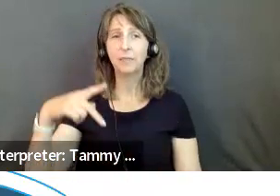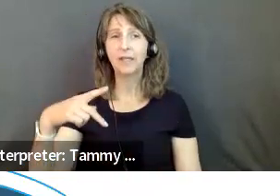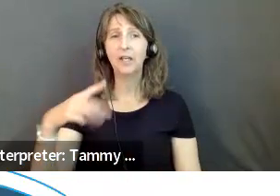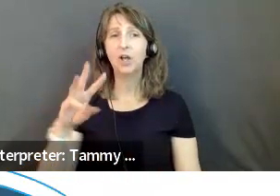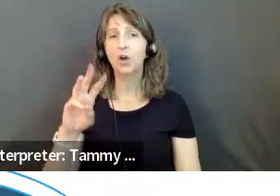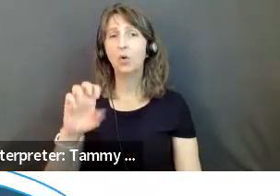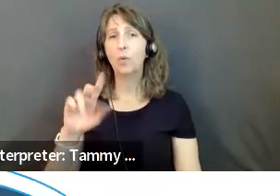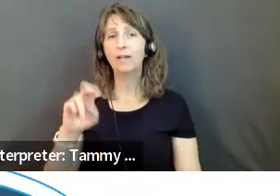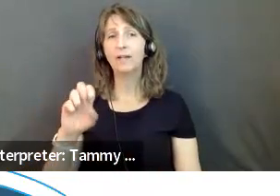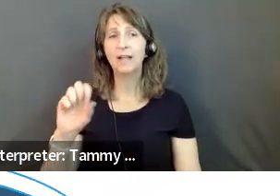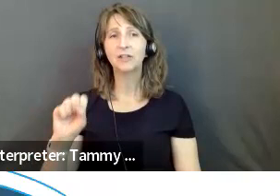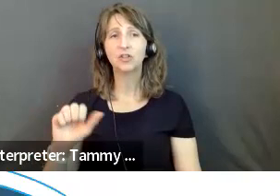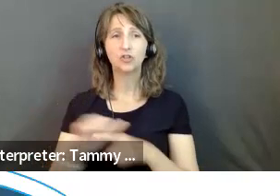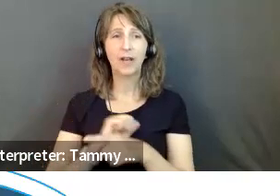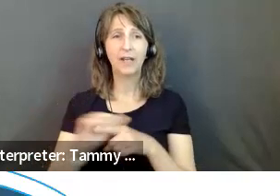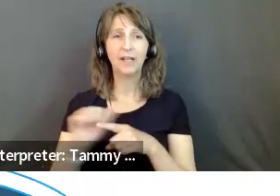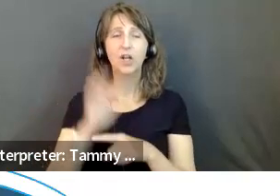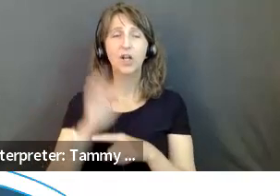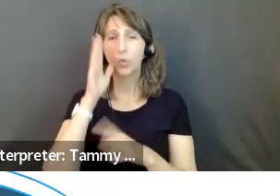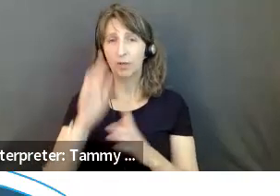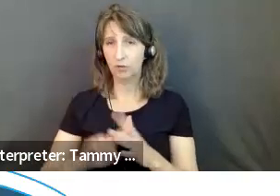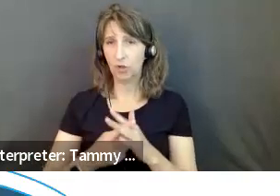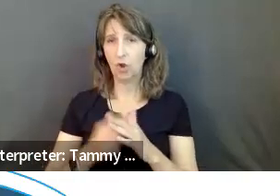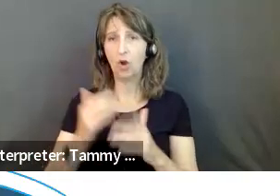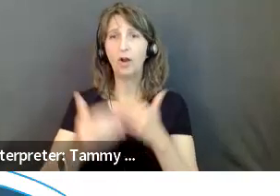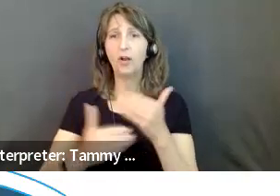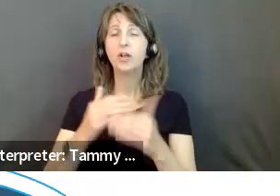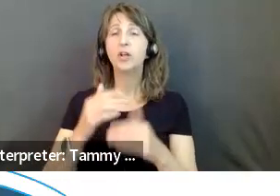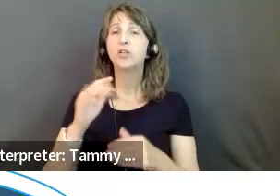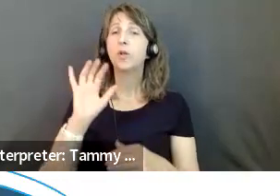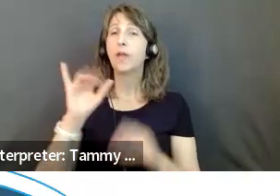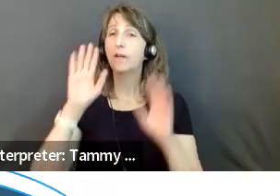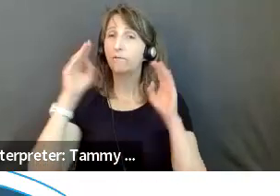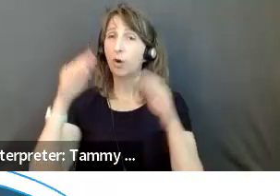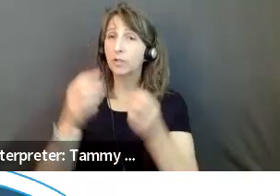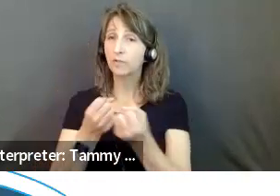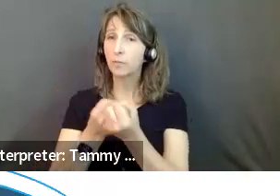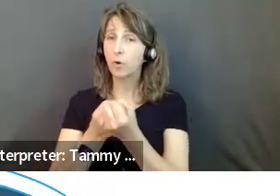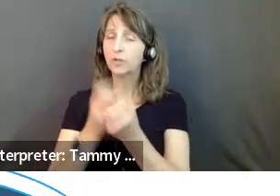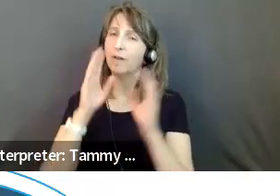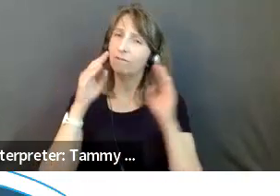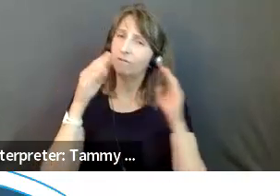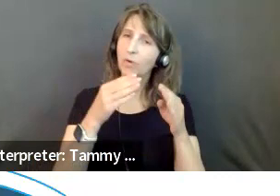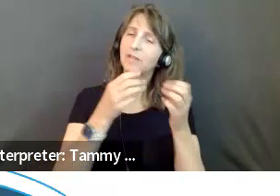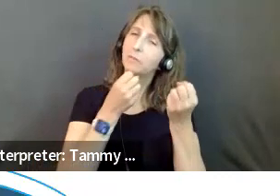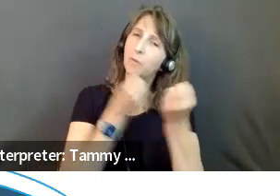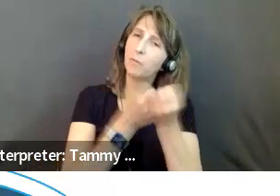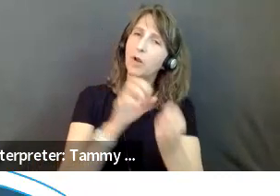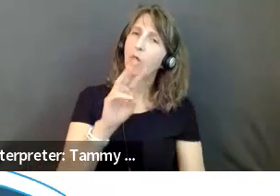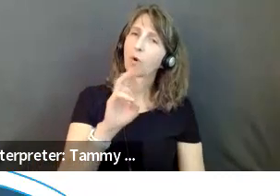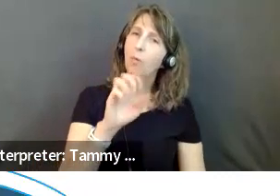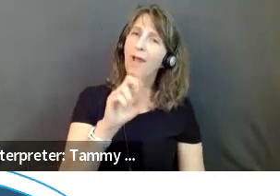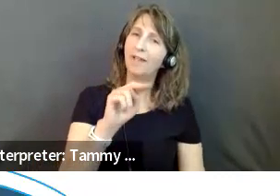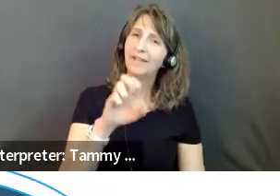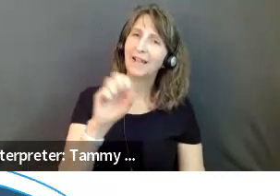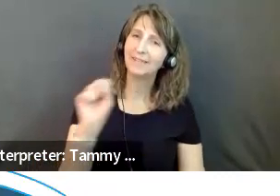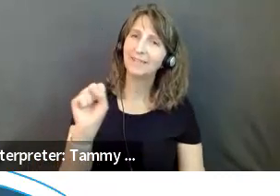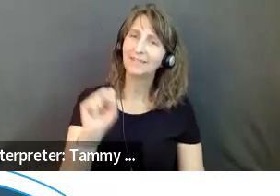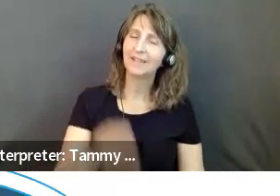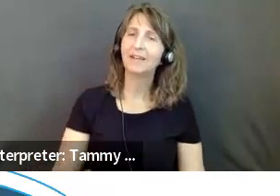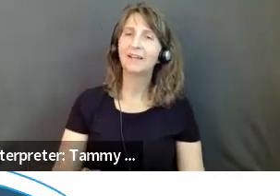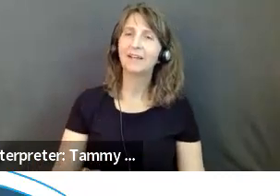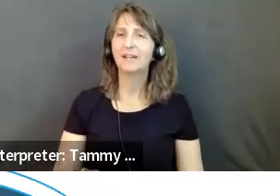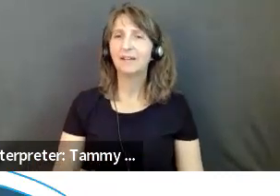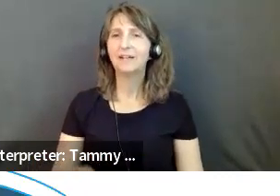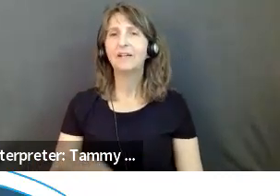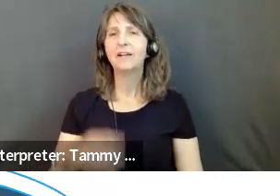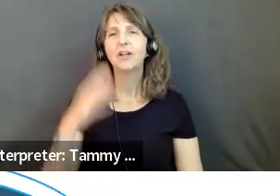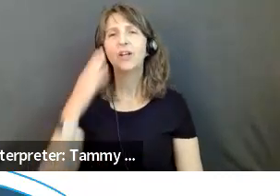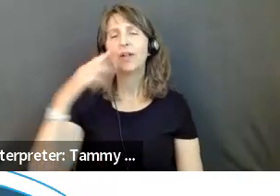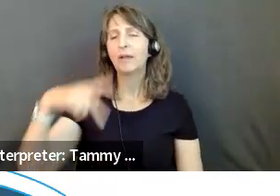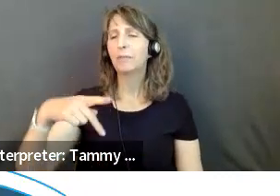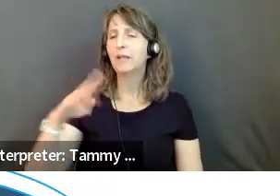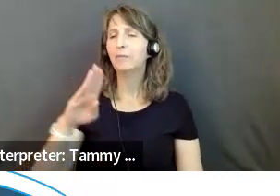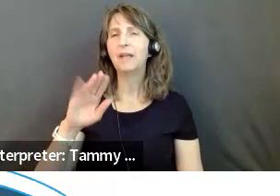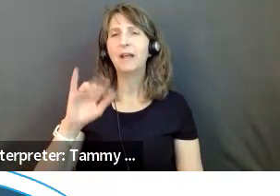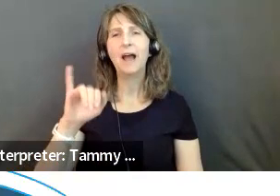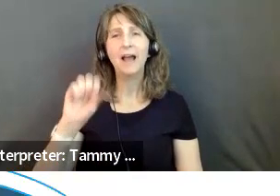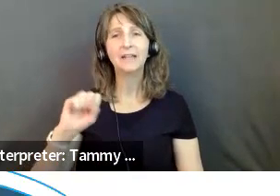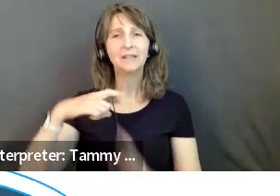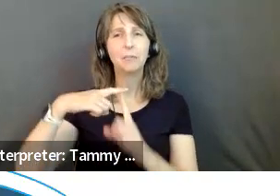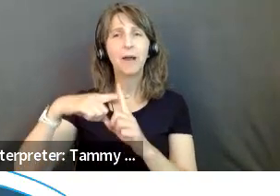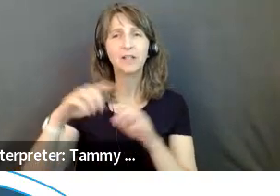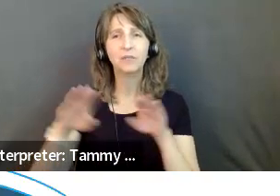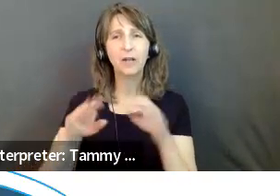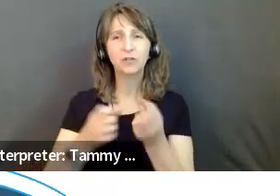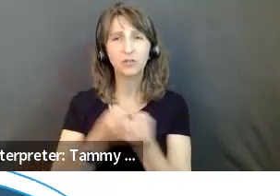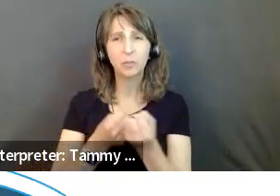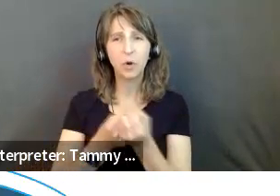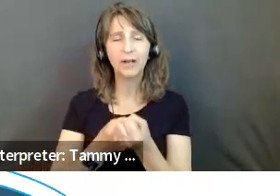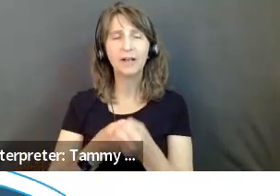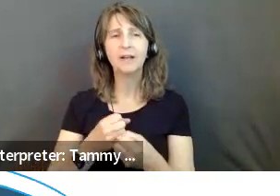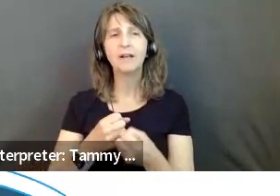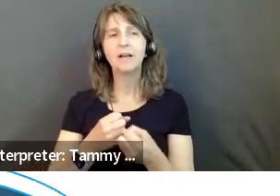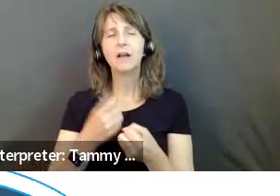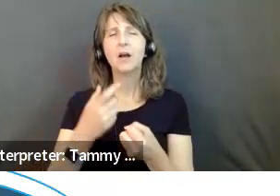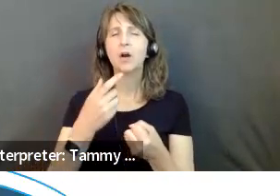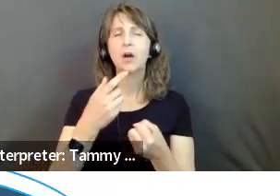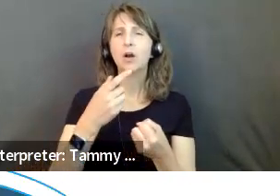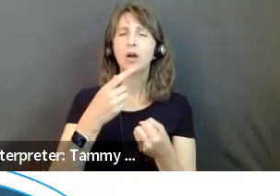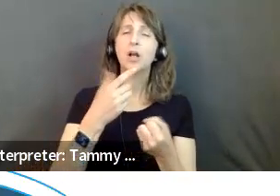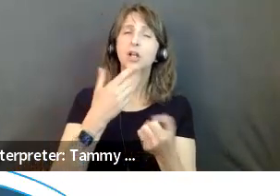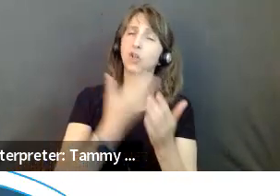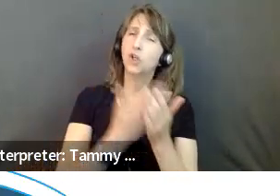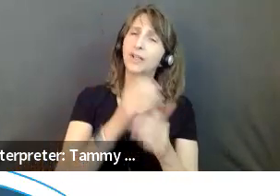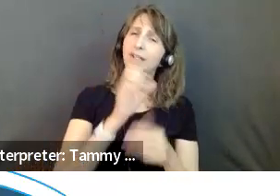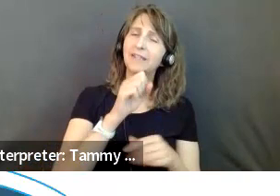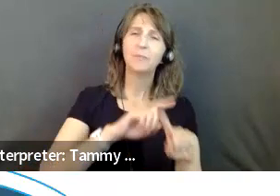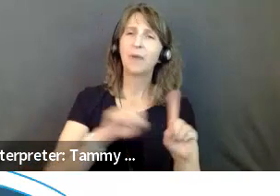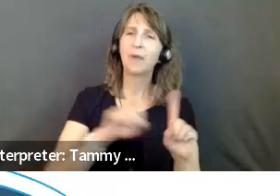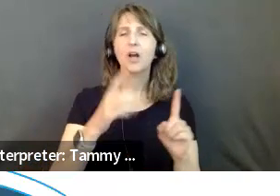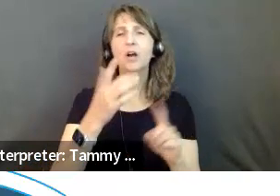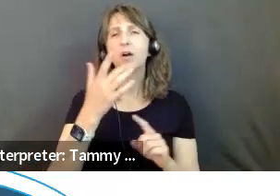And moving a little bit away from the more traditional positive behavior support or PBS. It is not something that is good, but we really actually want to do something sooner than that.